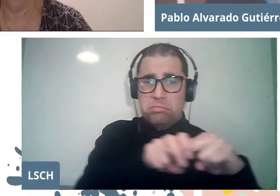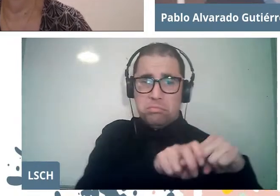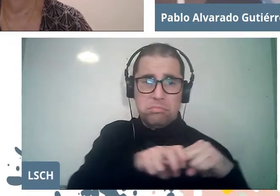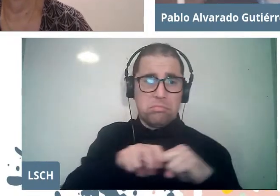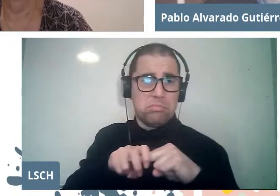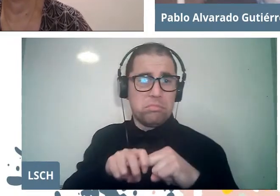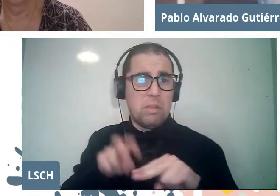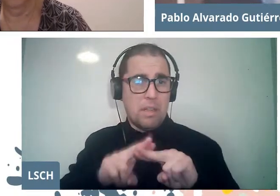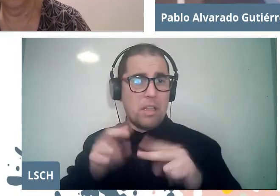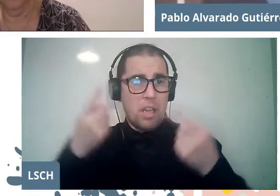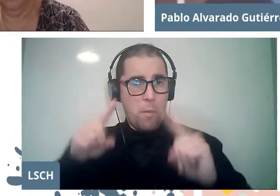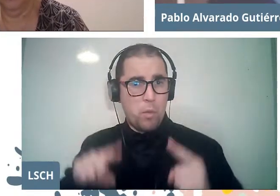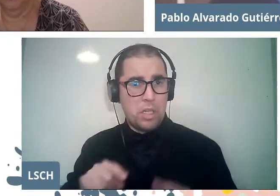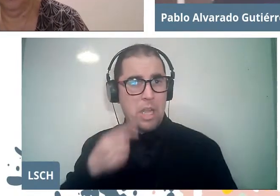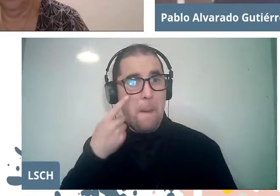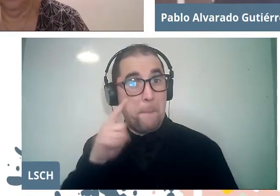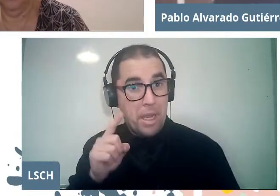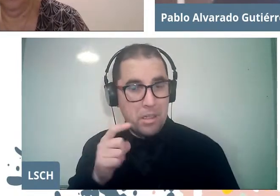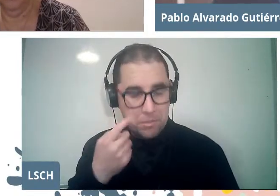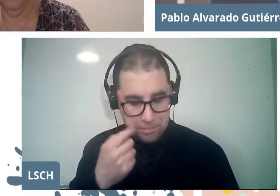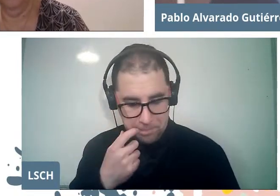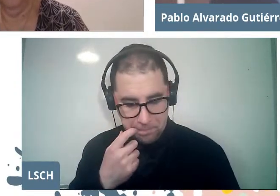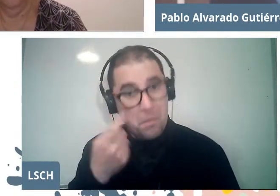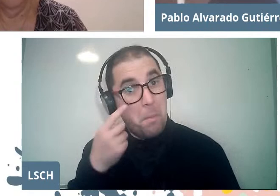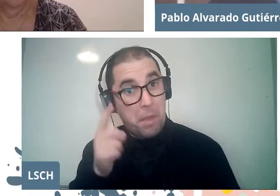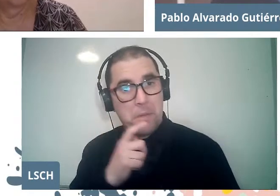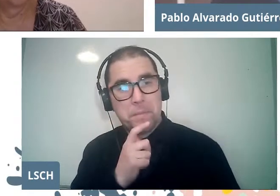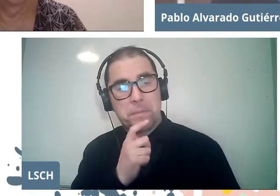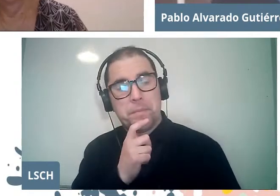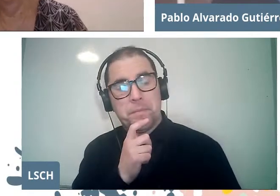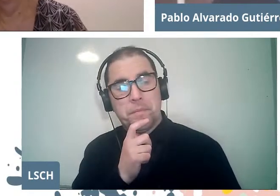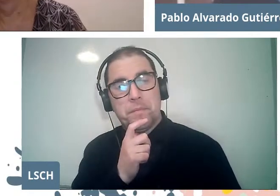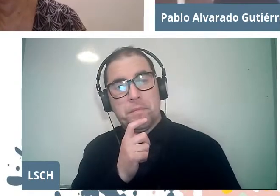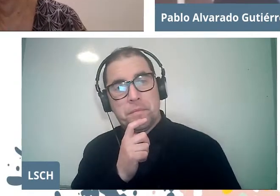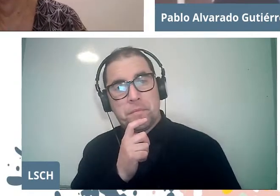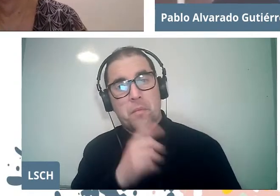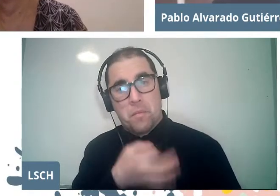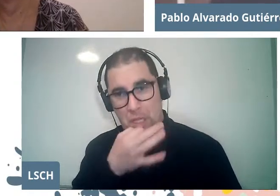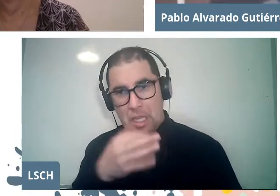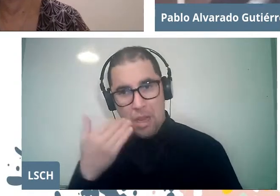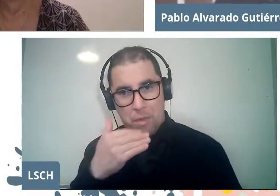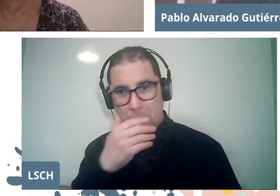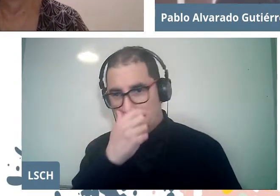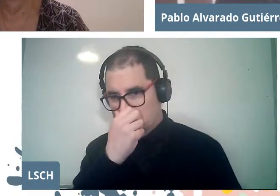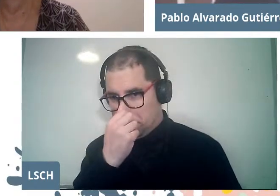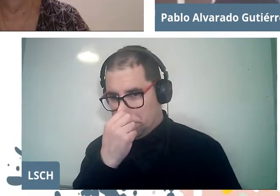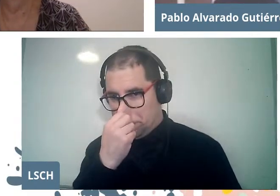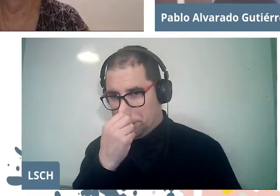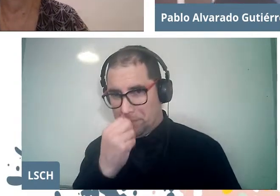However, there is a very relevant point, which relates to that question.